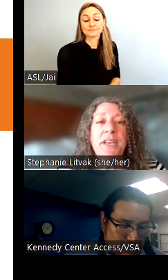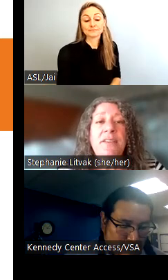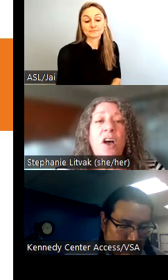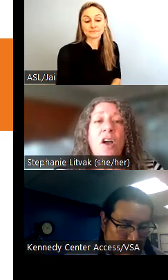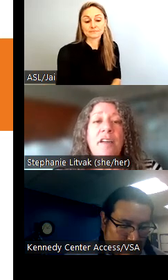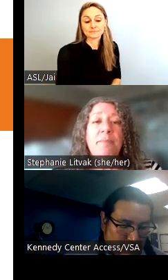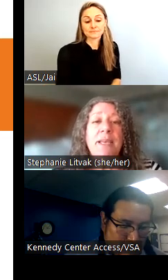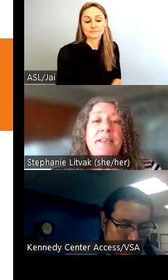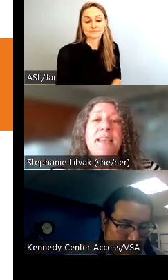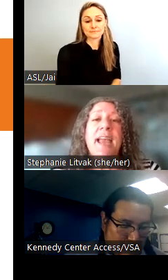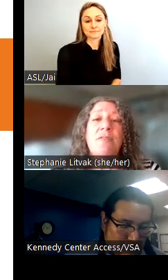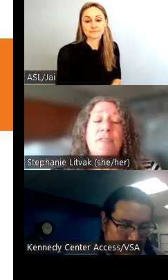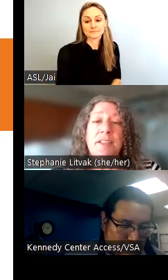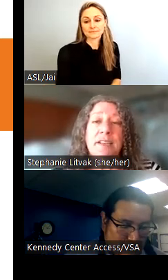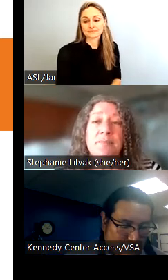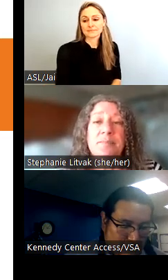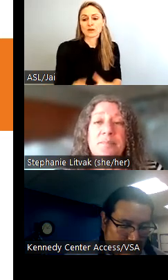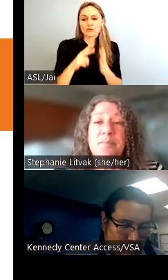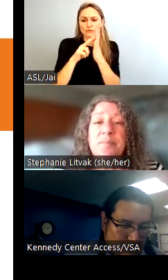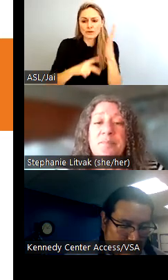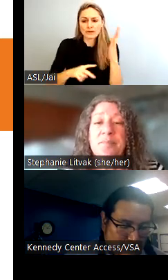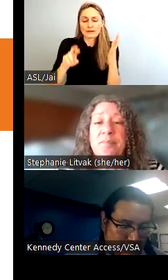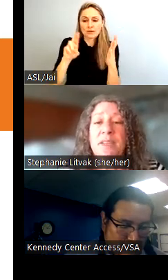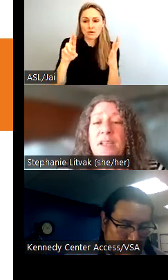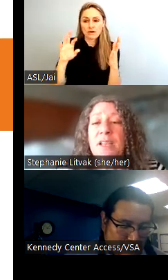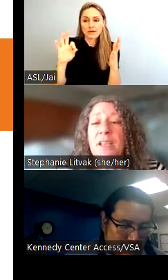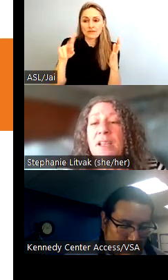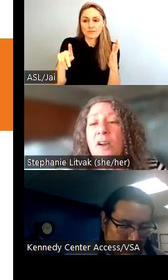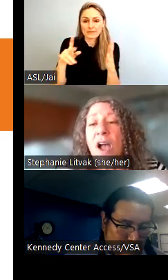Read the RFPs carefully.